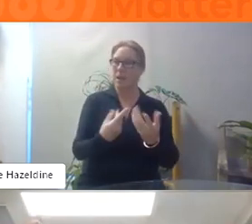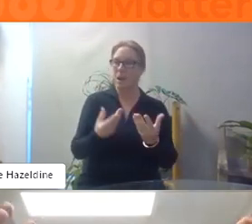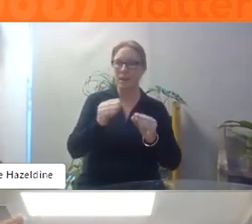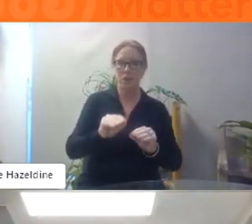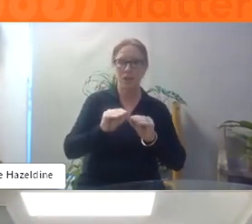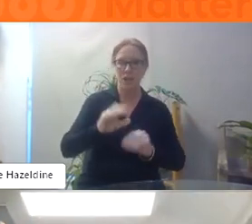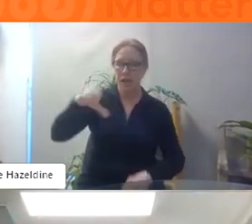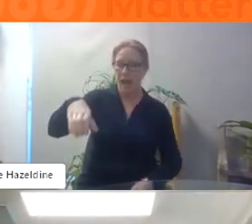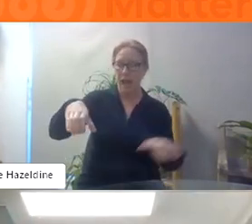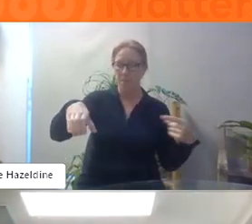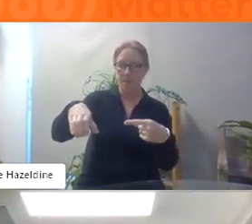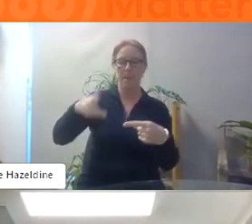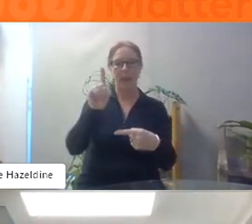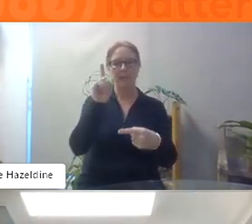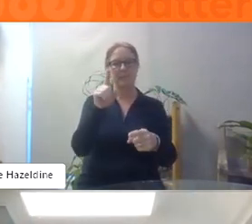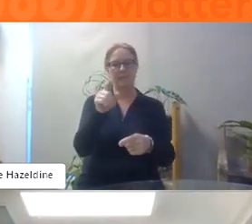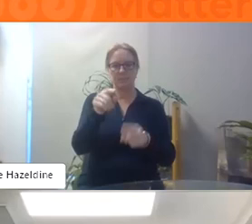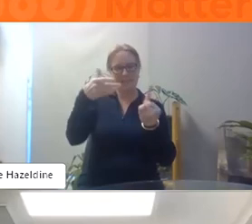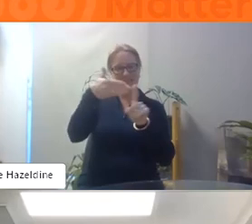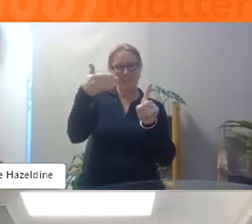even going there, but even specifically pulling the recommendations in